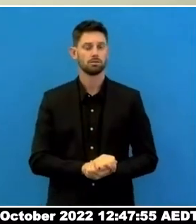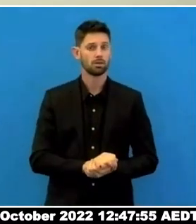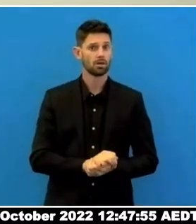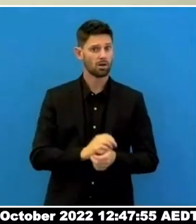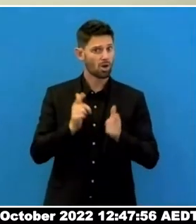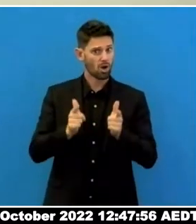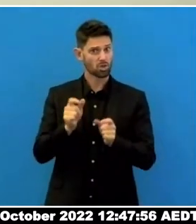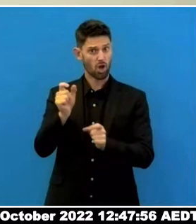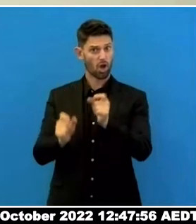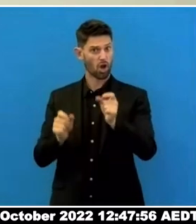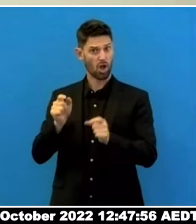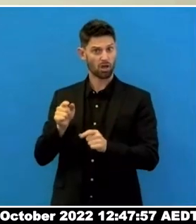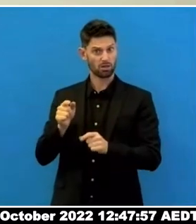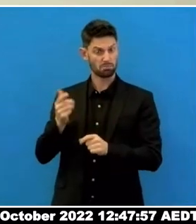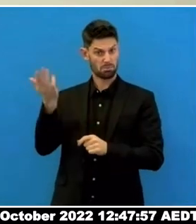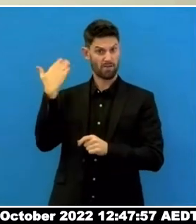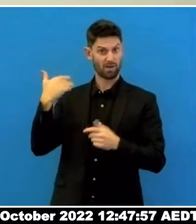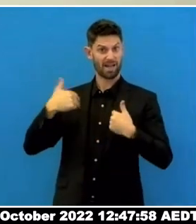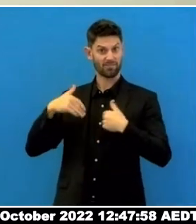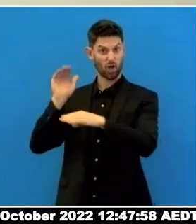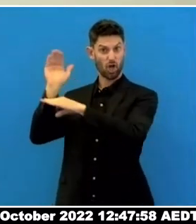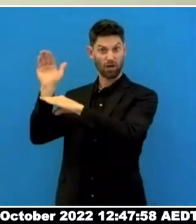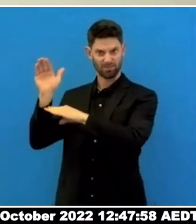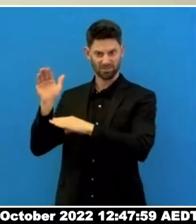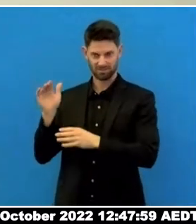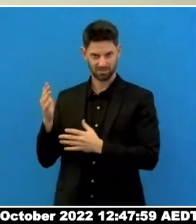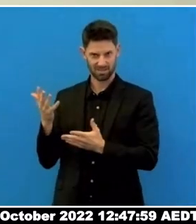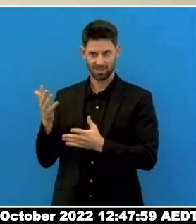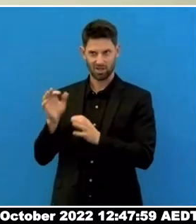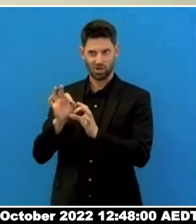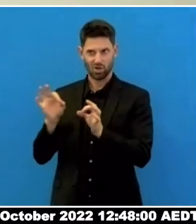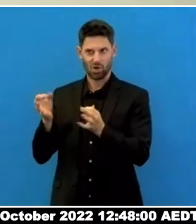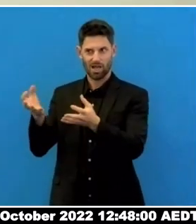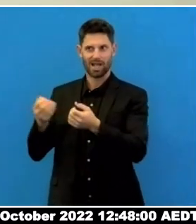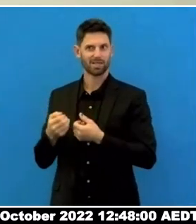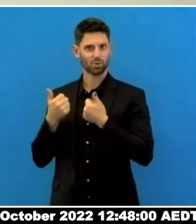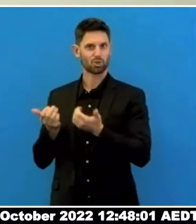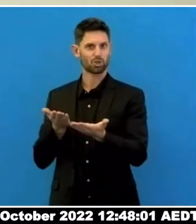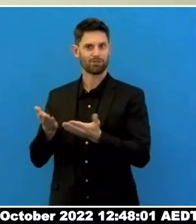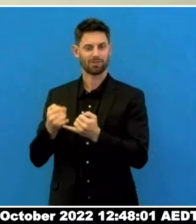where not even their basic needs are being met, and so they may not realise the inadequacy of the supports that they are receiving